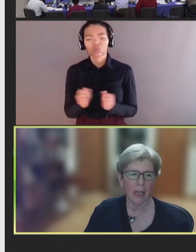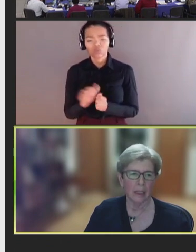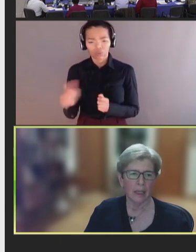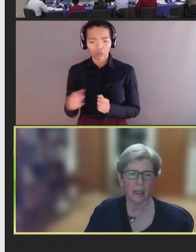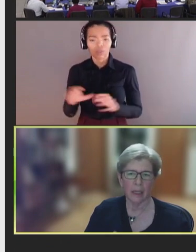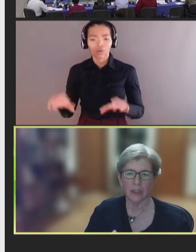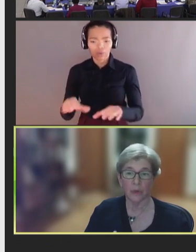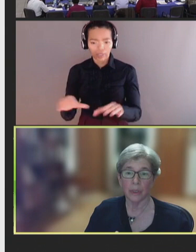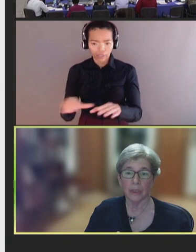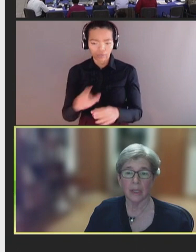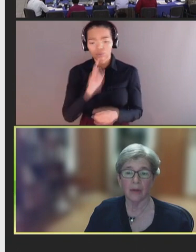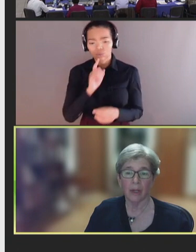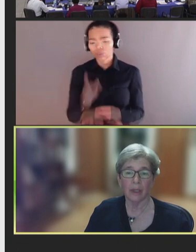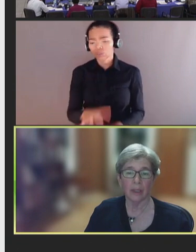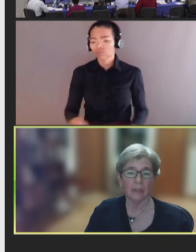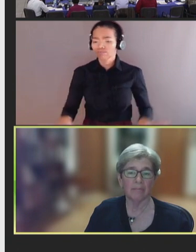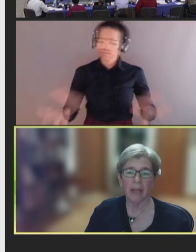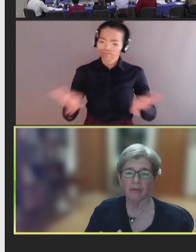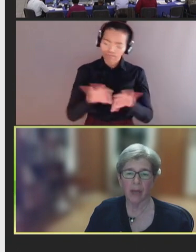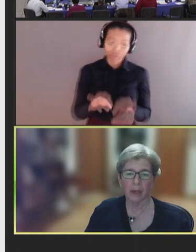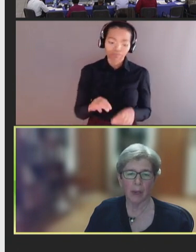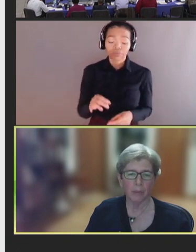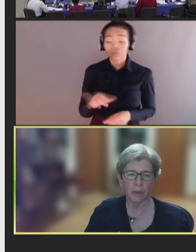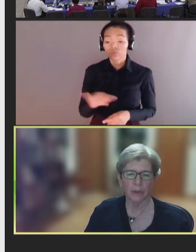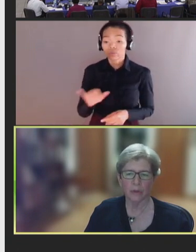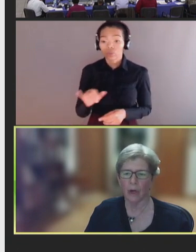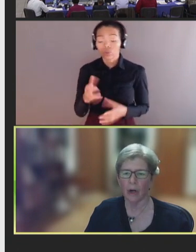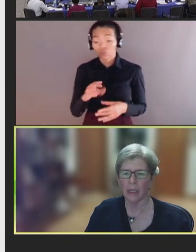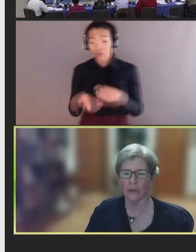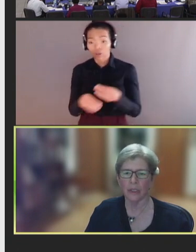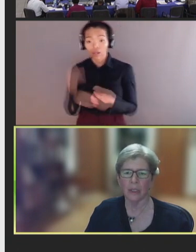And I just wanted to say, if any NVAC members are interested in